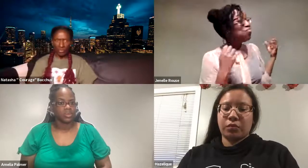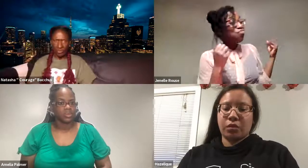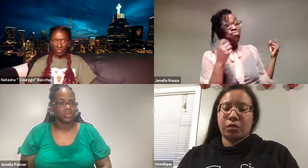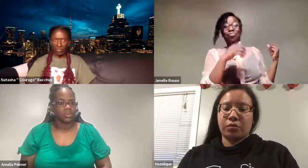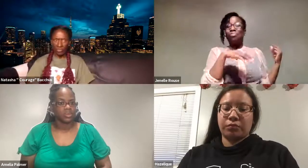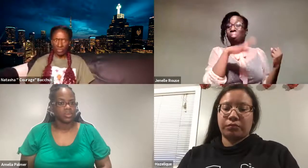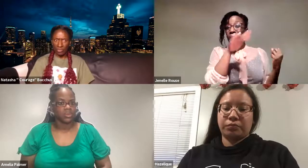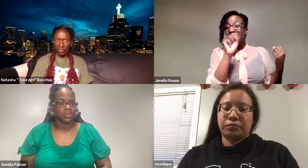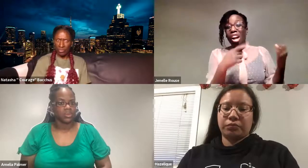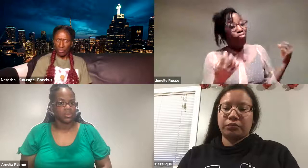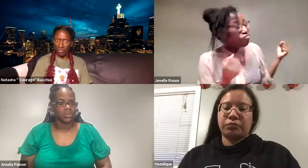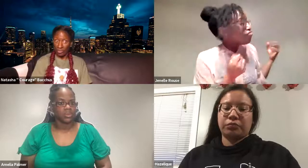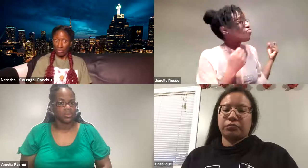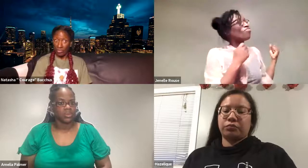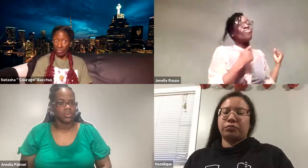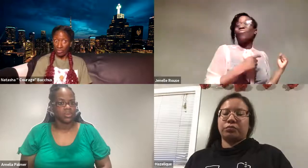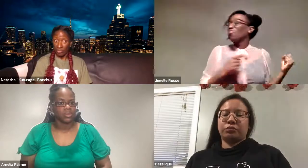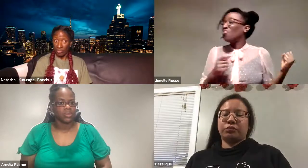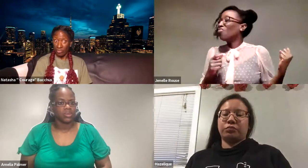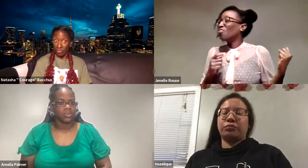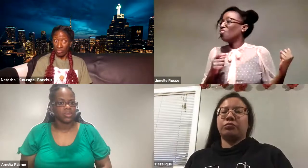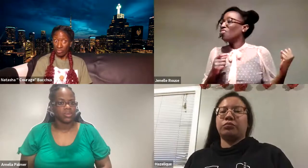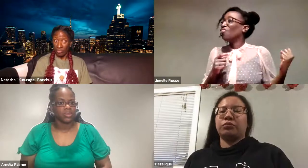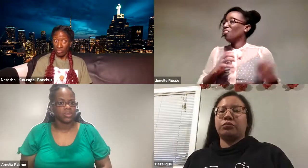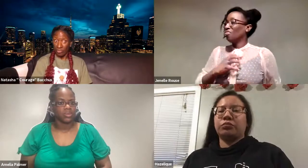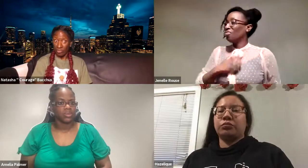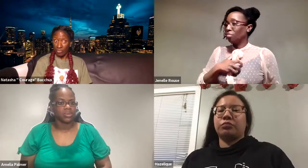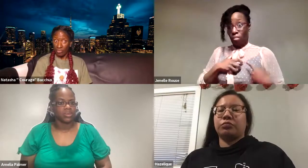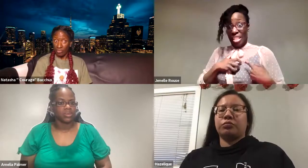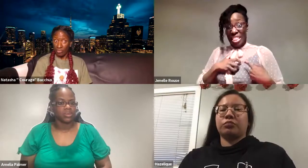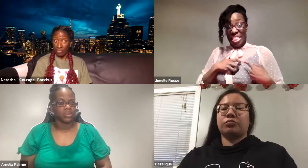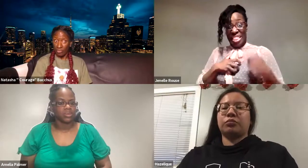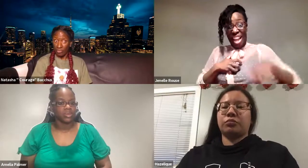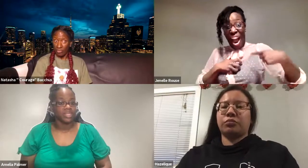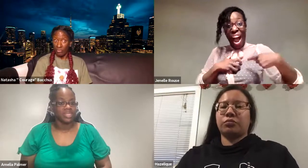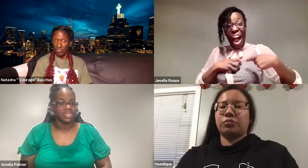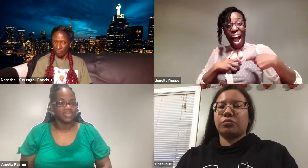and there's black american sign language and an individual who can use both has to then code